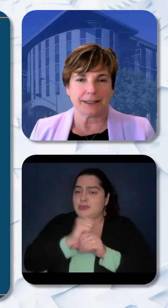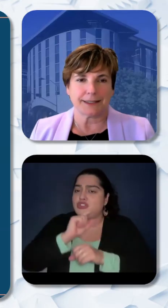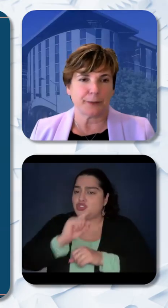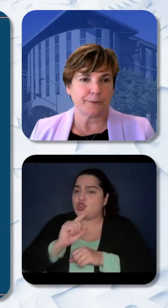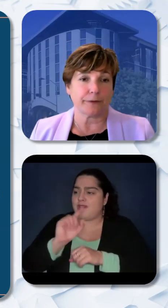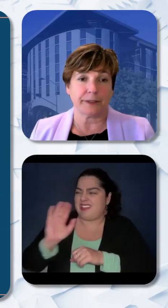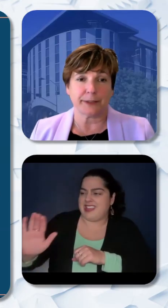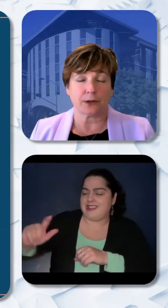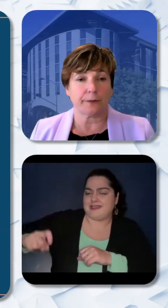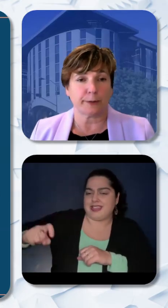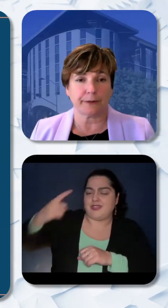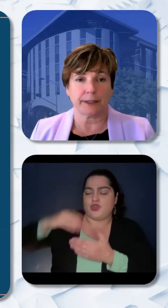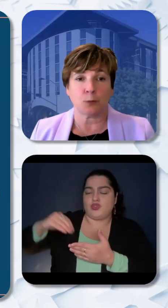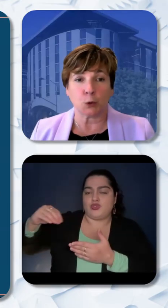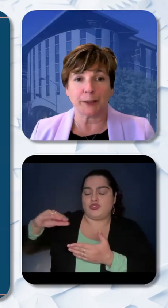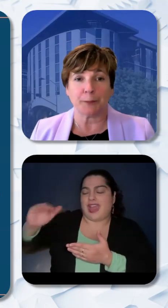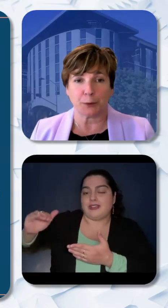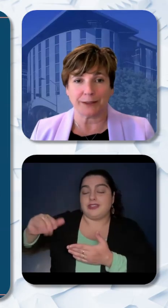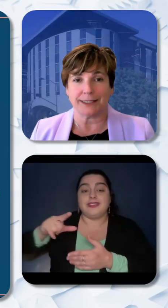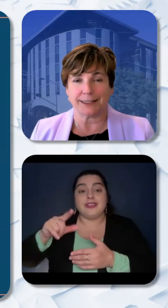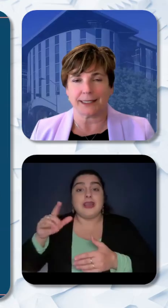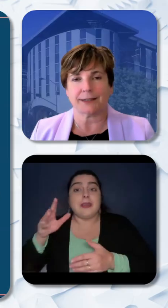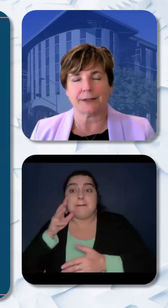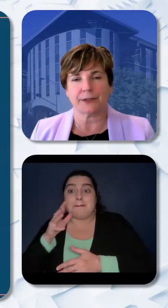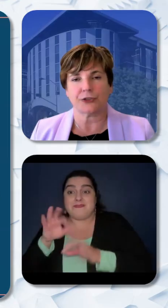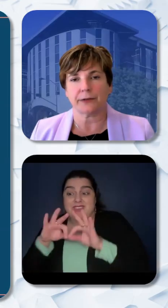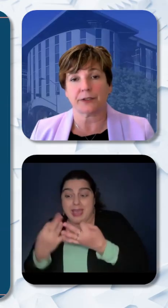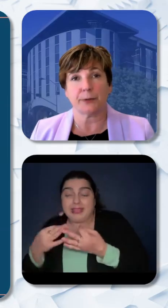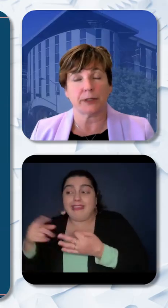Like I said before, families often provide more important insights into their child's